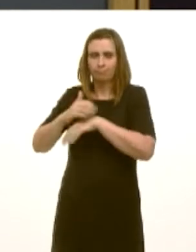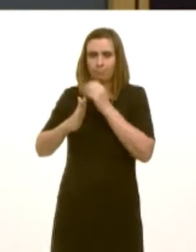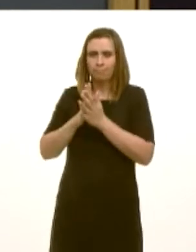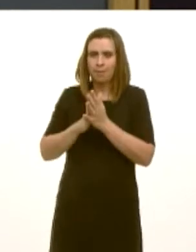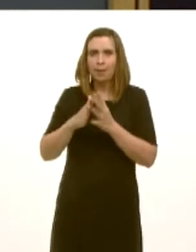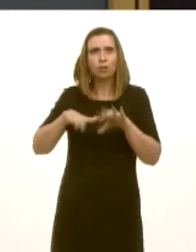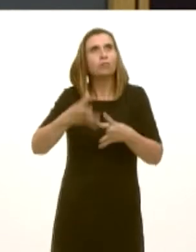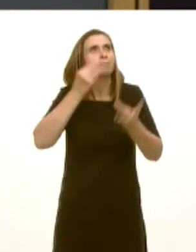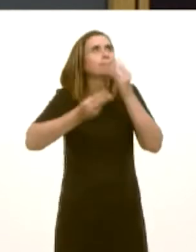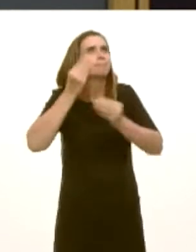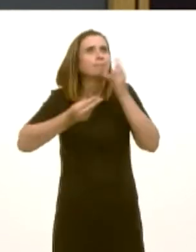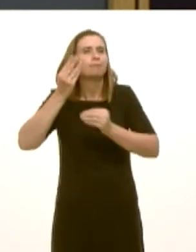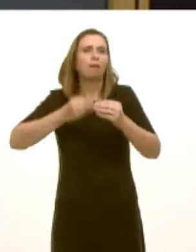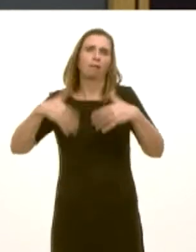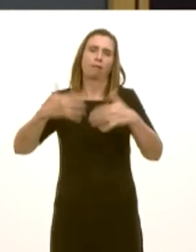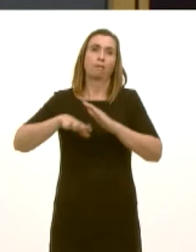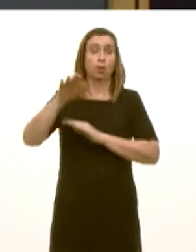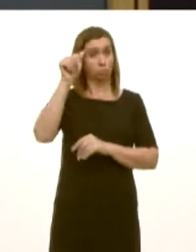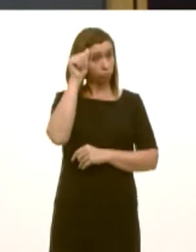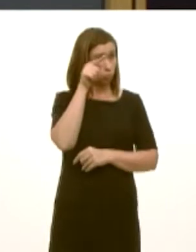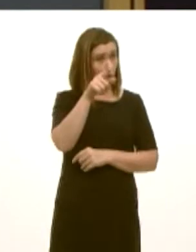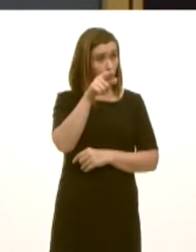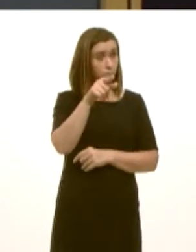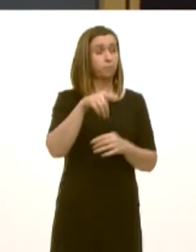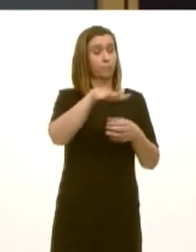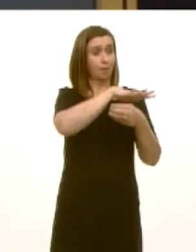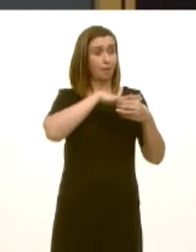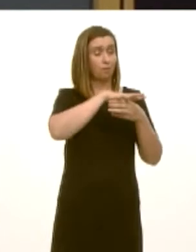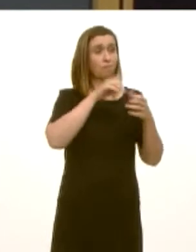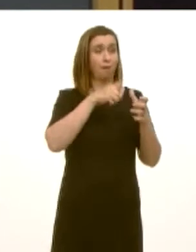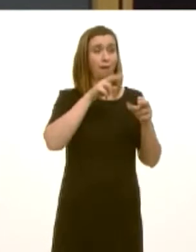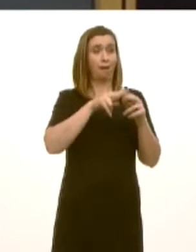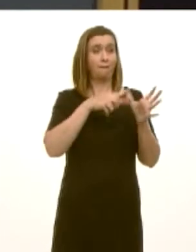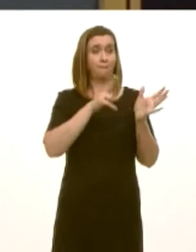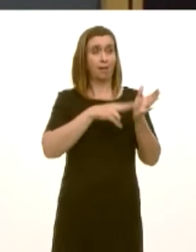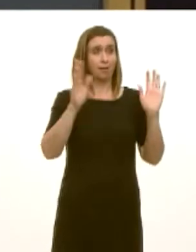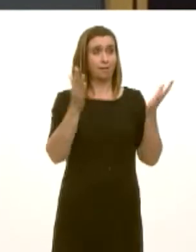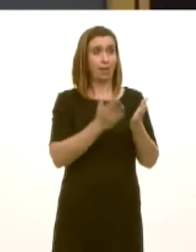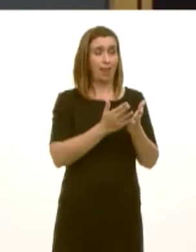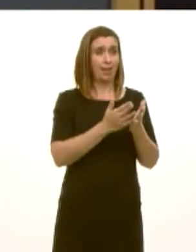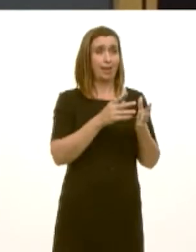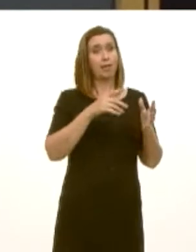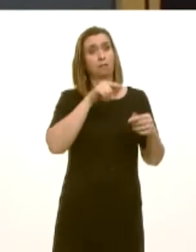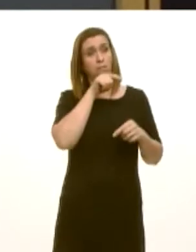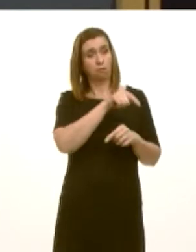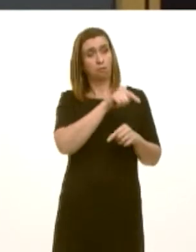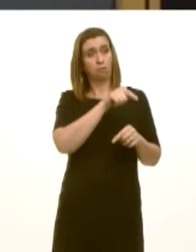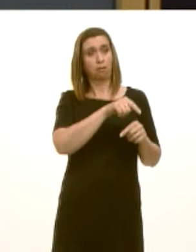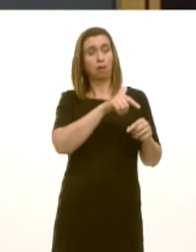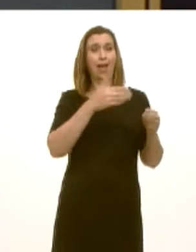However, you may know that Action for Children has decided to terminate their contract to deliver early years development in two such communities in the upper Afan valley, citing